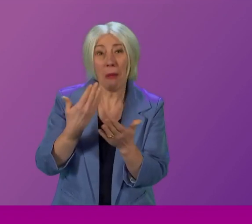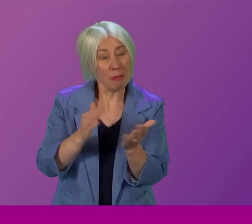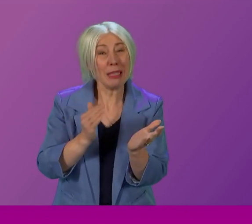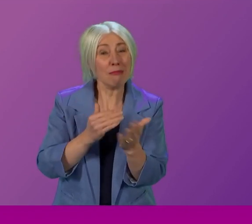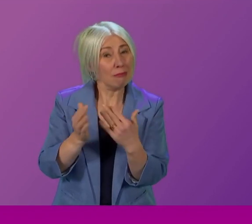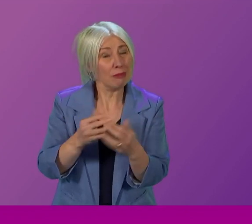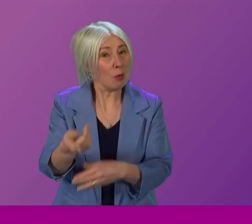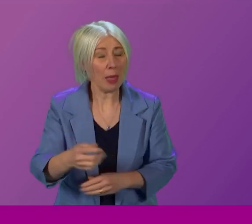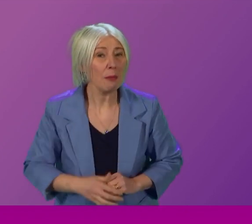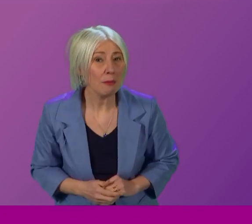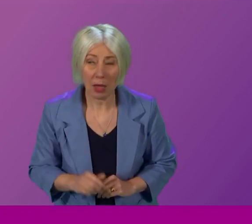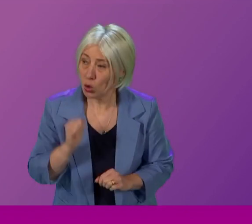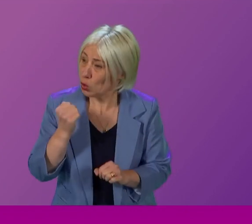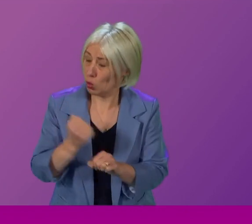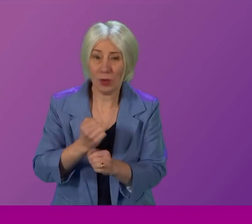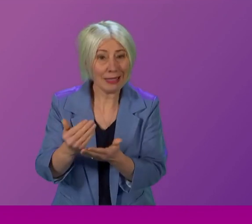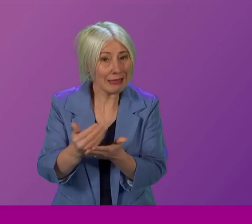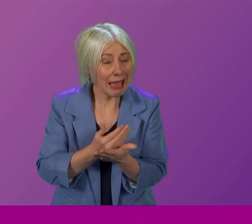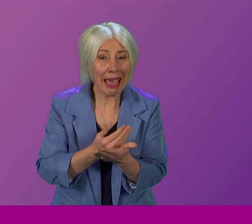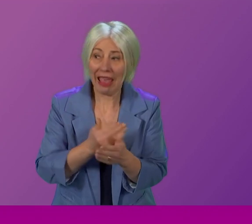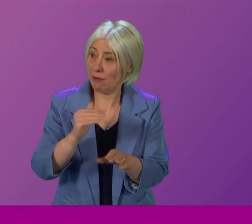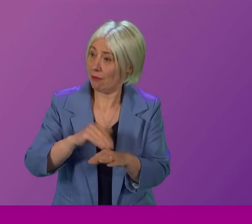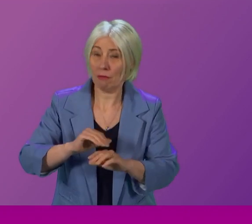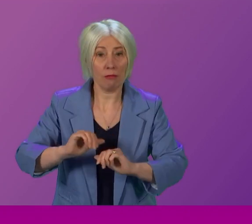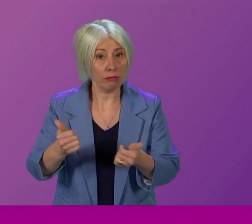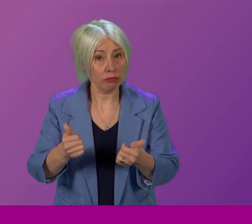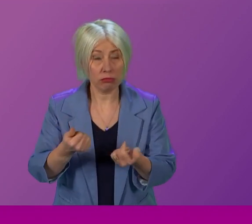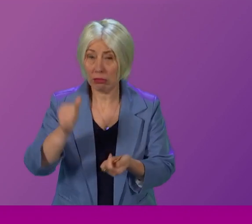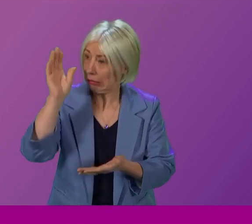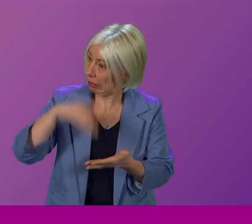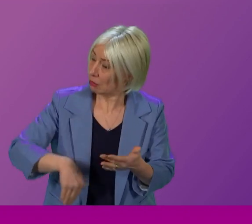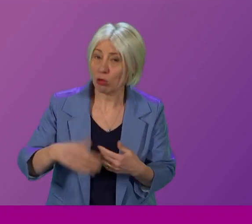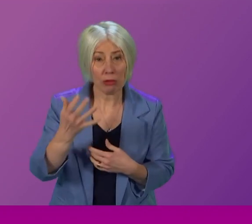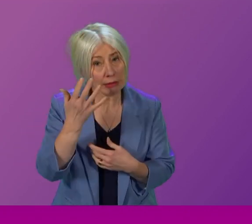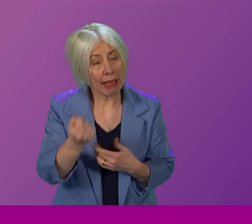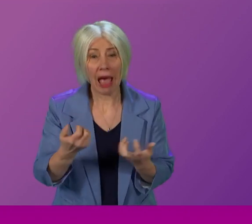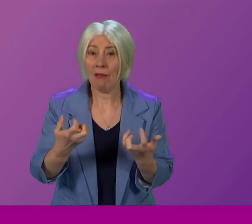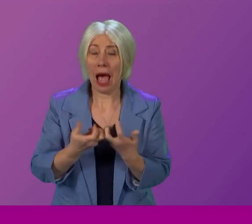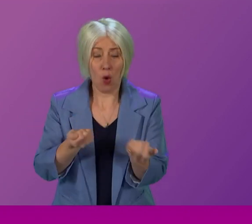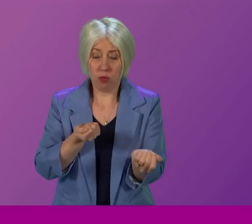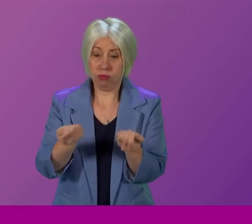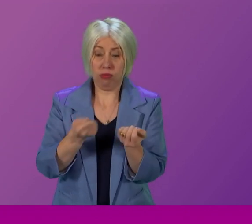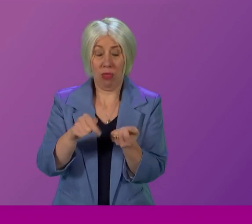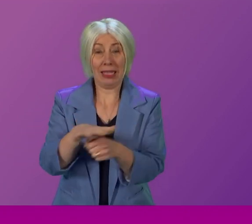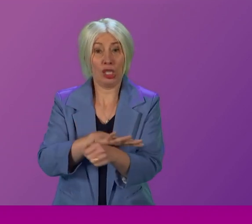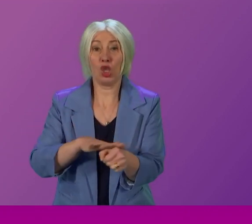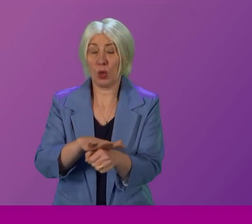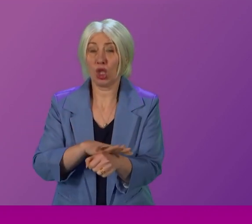been doing that safely and effectively and it is experienced in managing those situations. However,